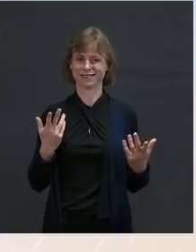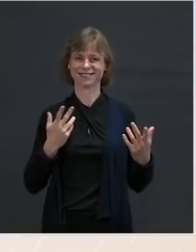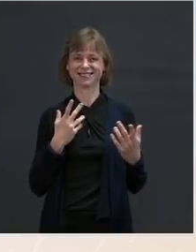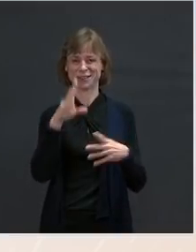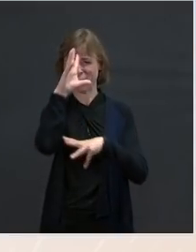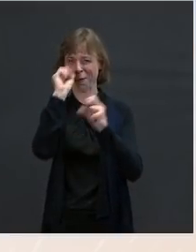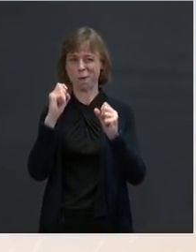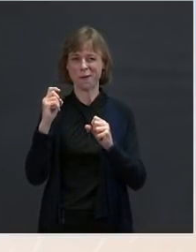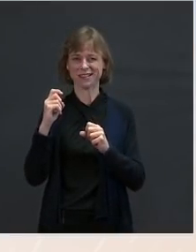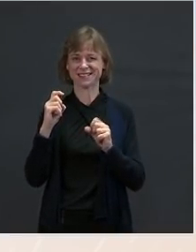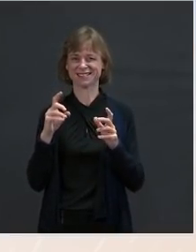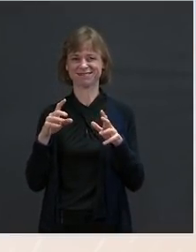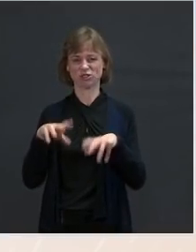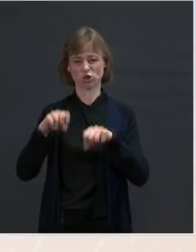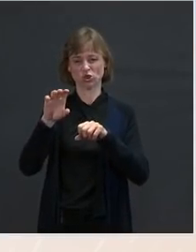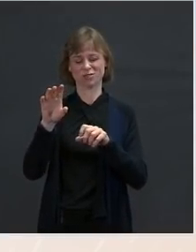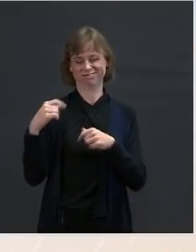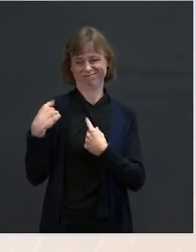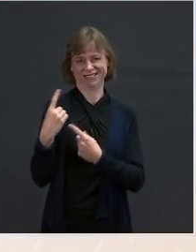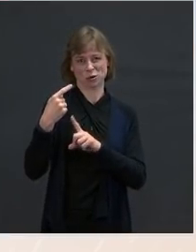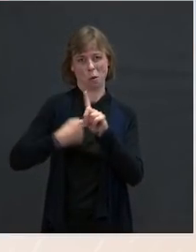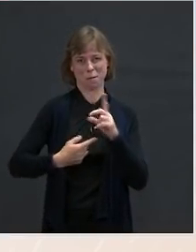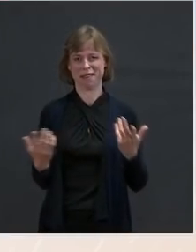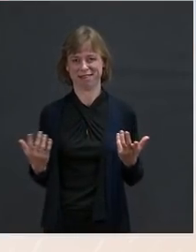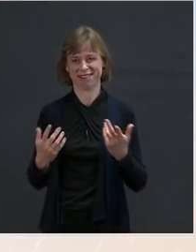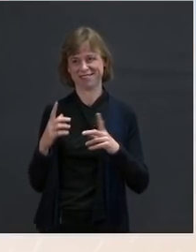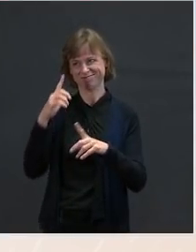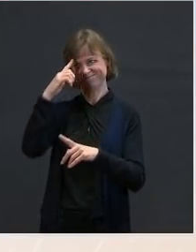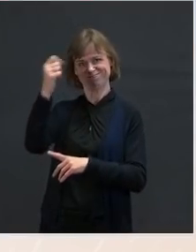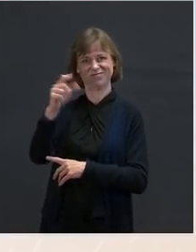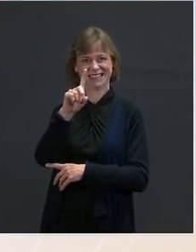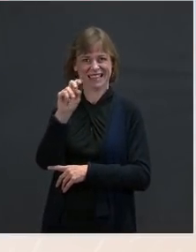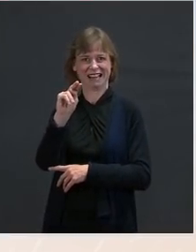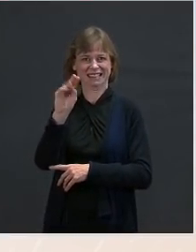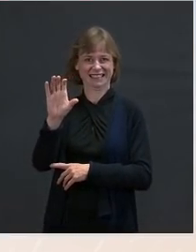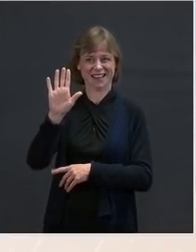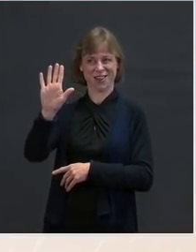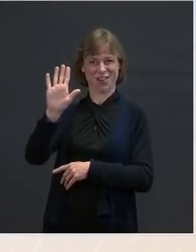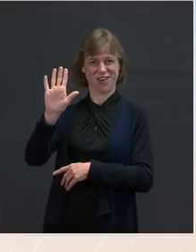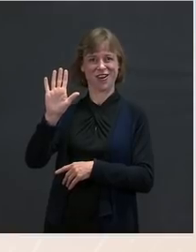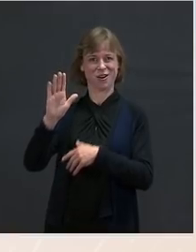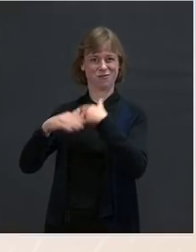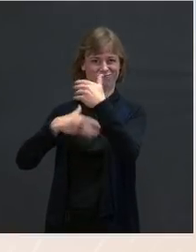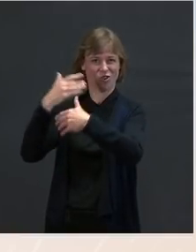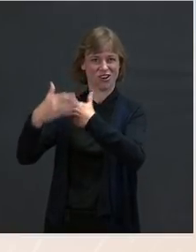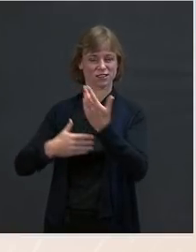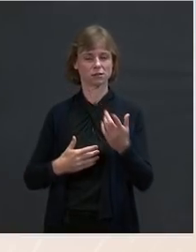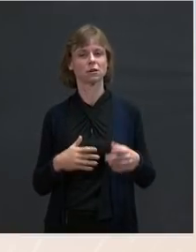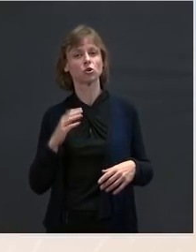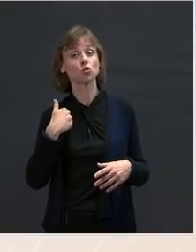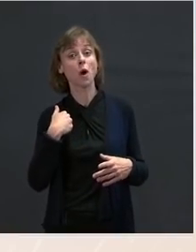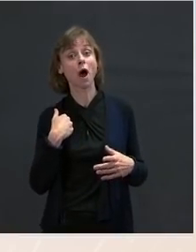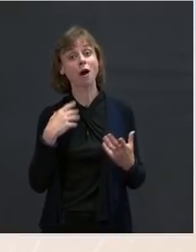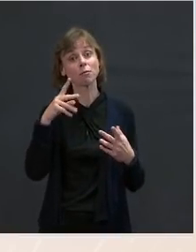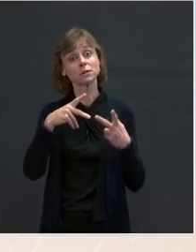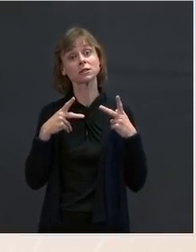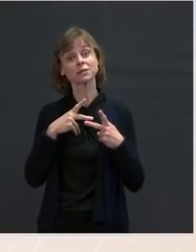I'd refer you to the DNC and others who will make -- lead that process moving forward. The Press: Do you have a position on renaming McCarran after Harry Reid?